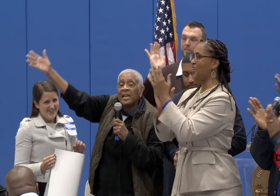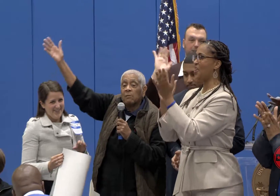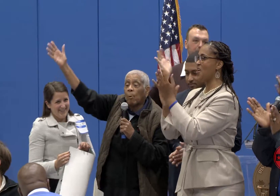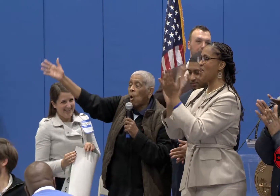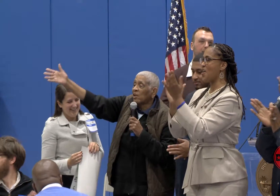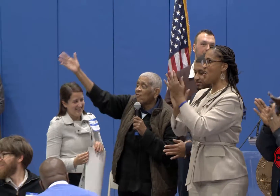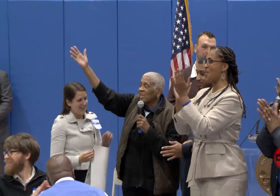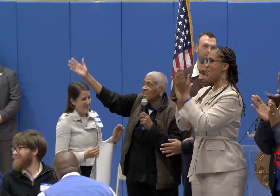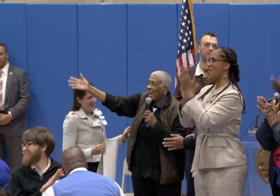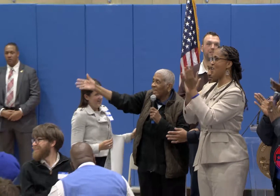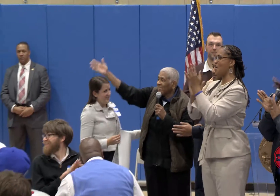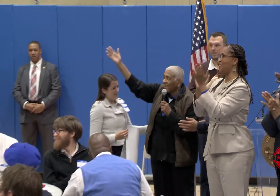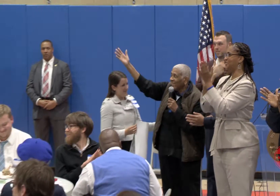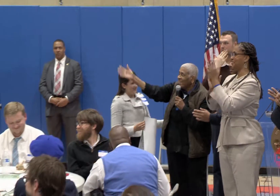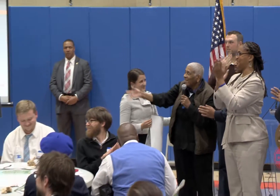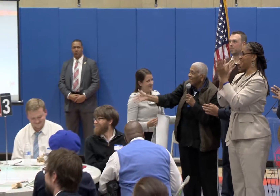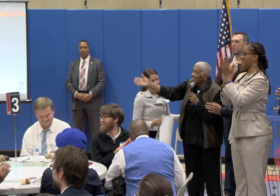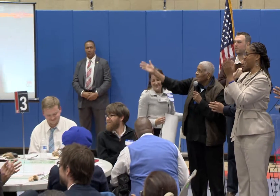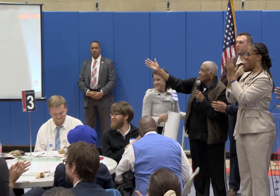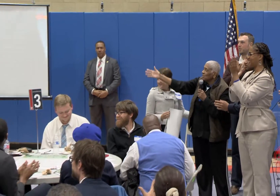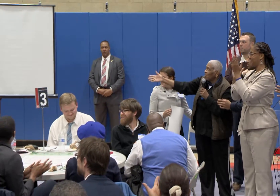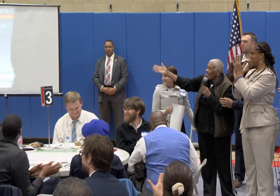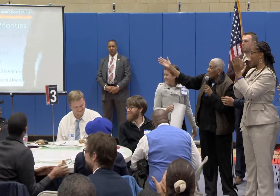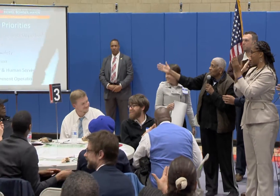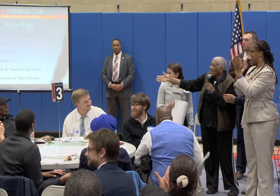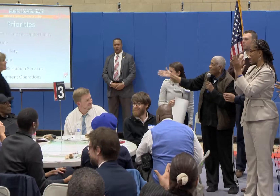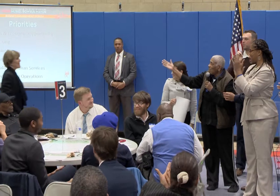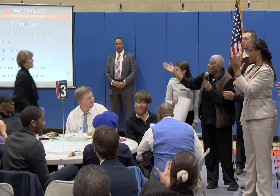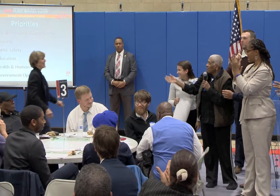EDUCATION. SHE IS ON OUR STATE BOARD OF